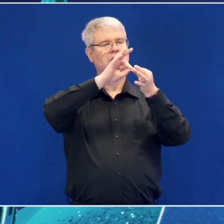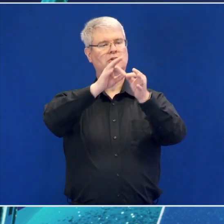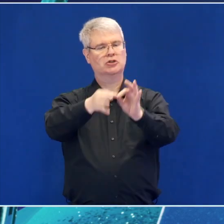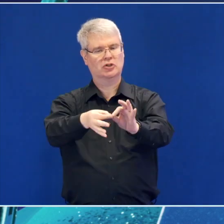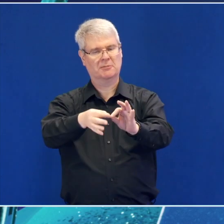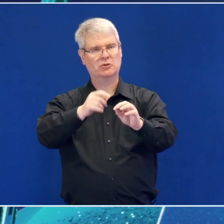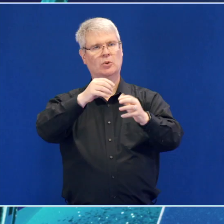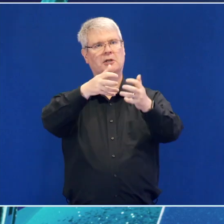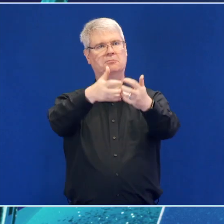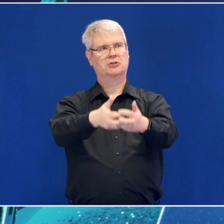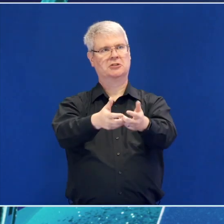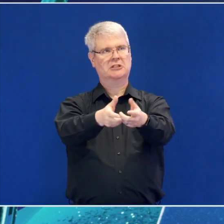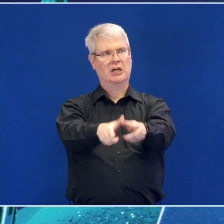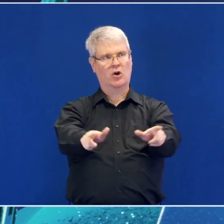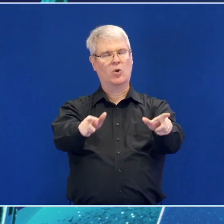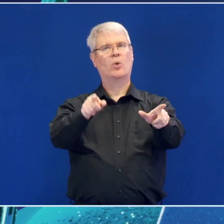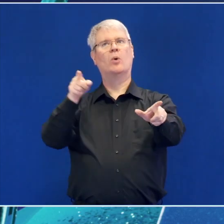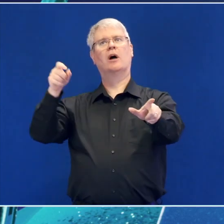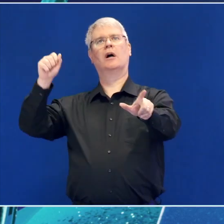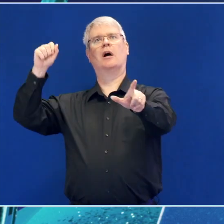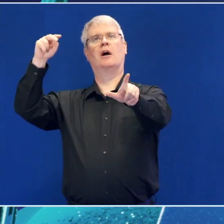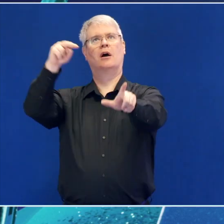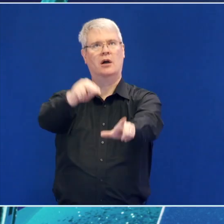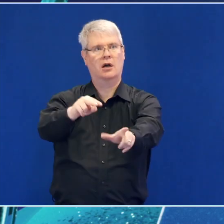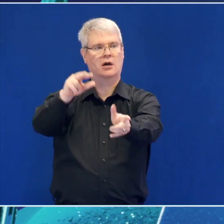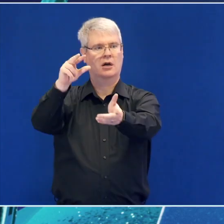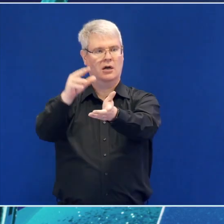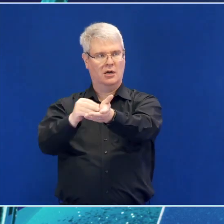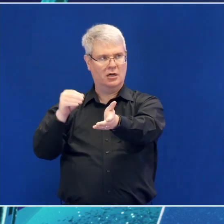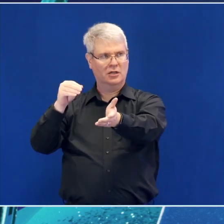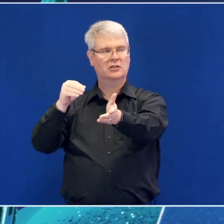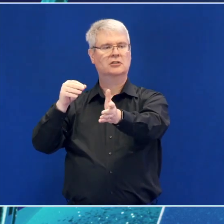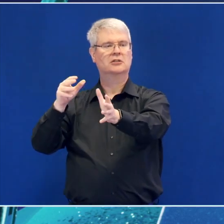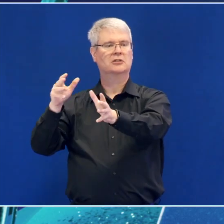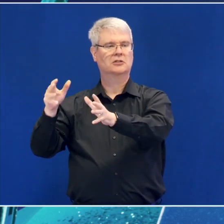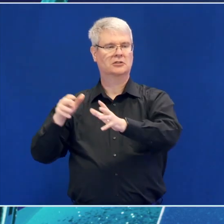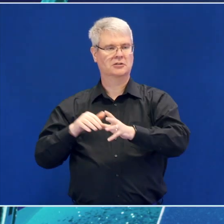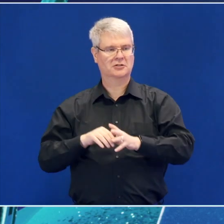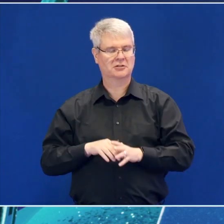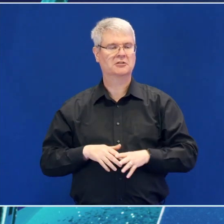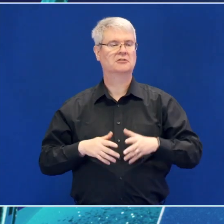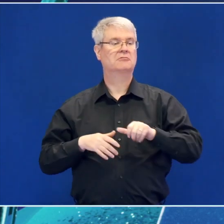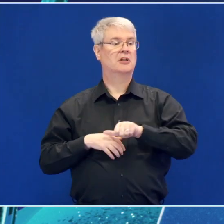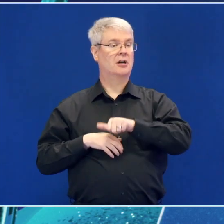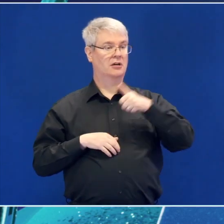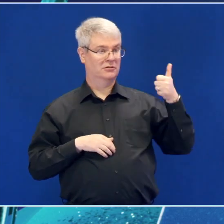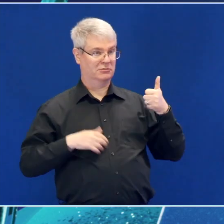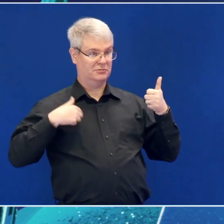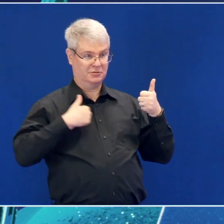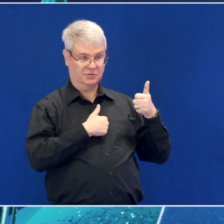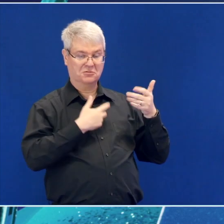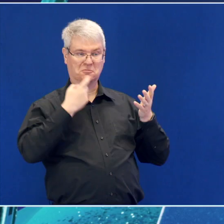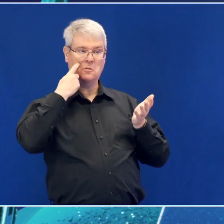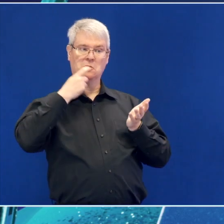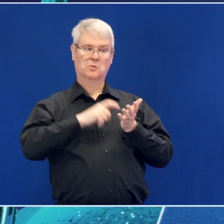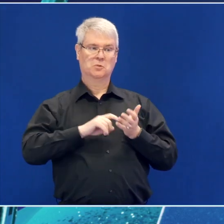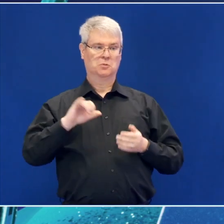And another thing that we've seen is that it might also be a measurement problem,